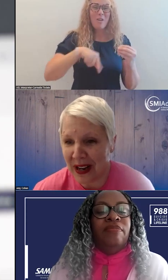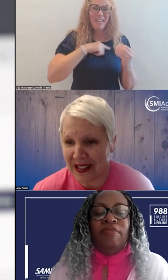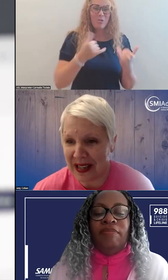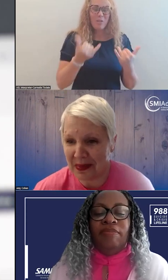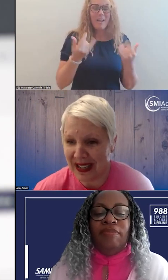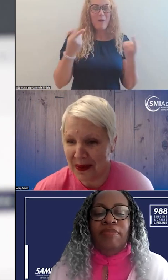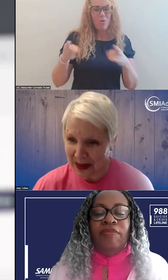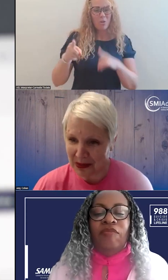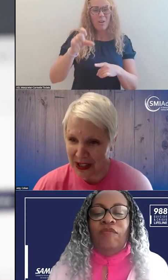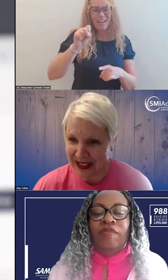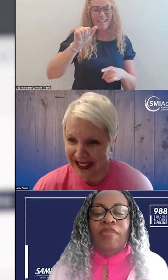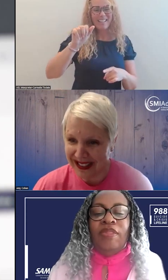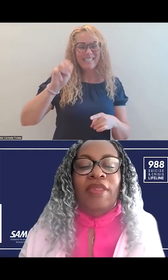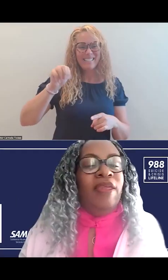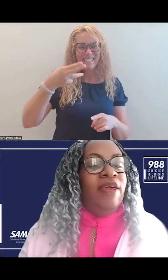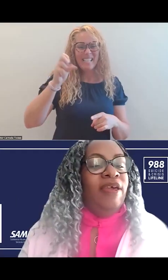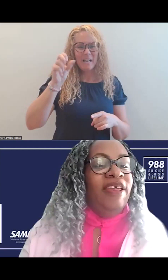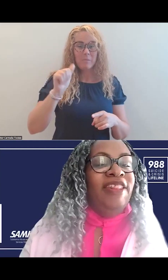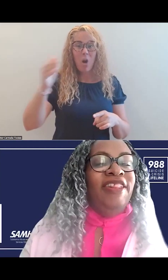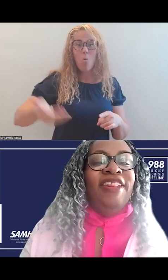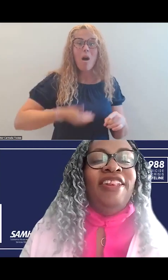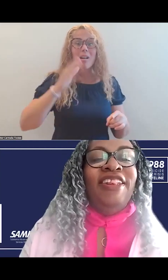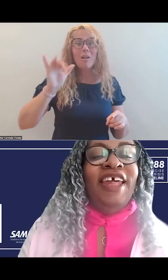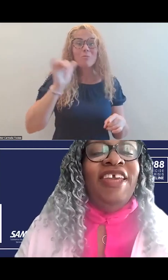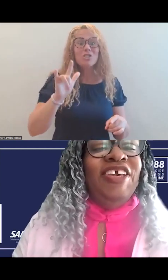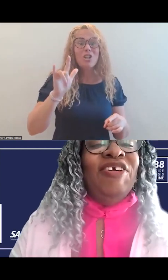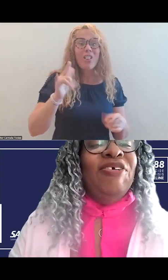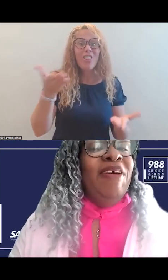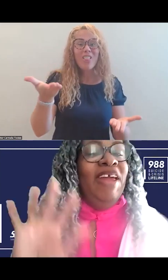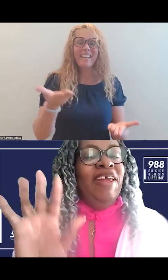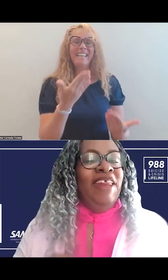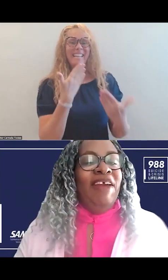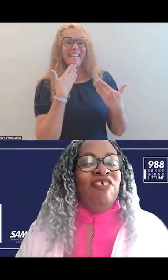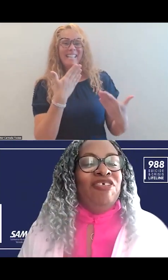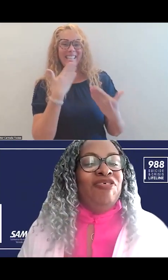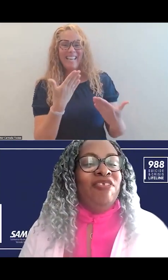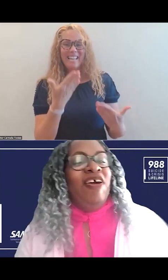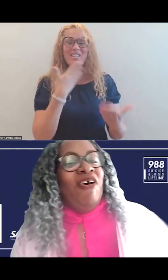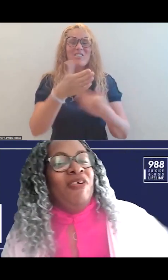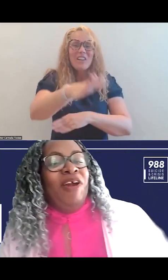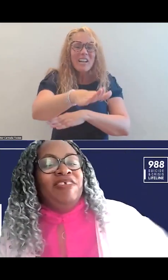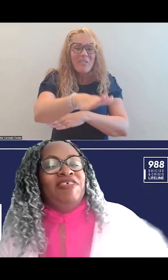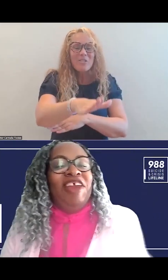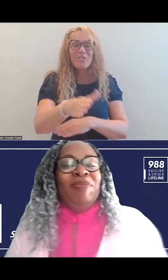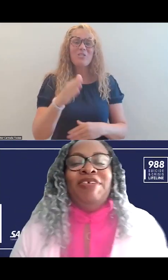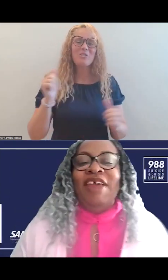WITH SAMHSA. WELCOME, JILL. THANK YOU. GOOD AFTERNOON ALL OF THE CRISIS JAMMERS.